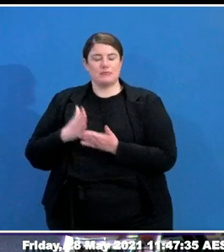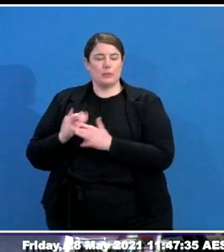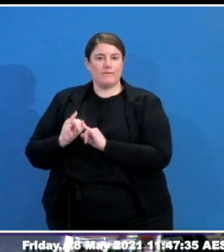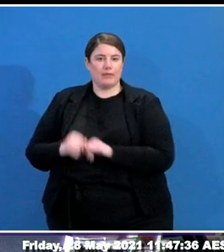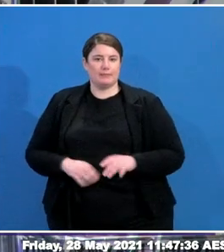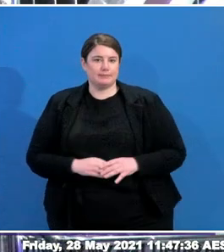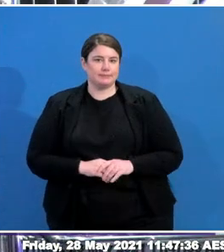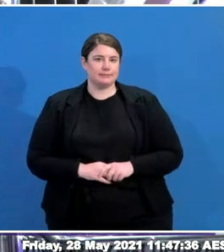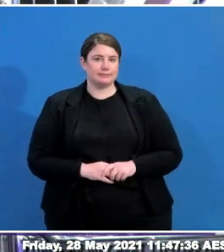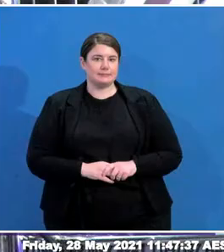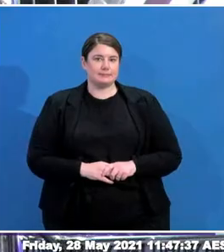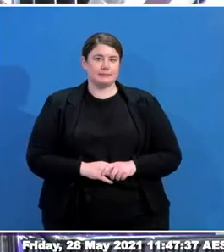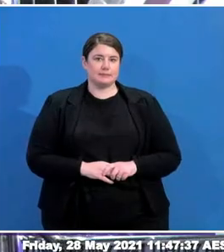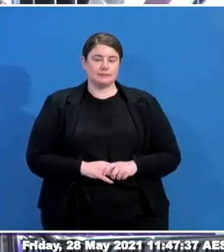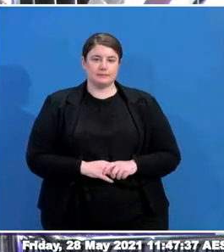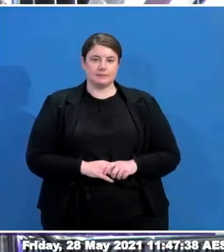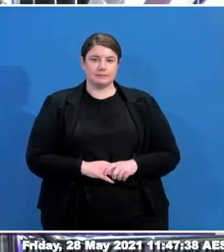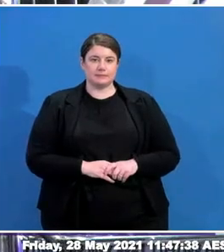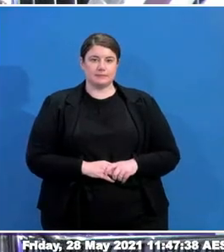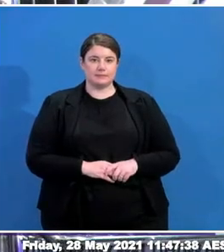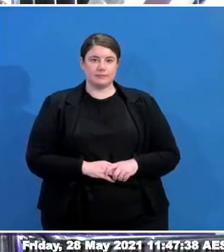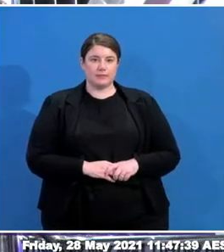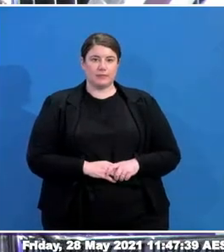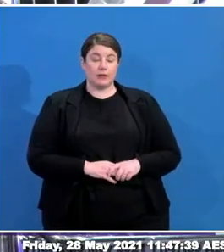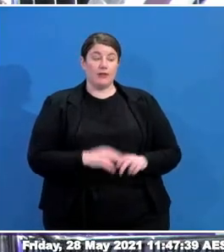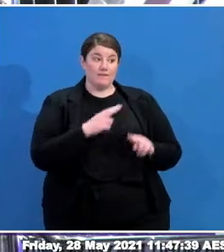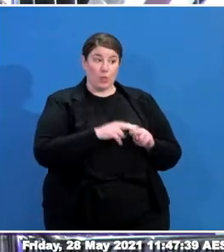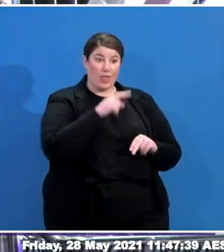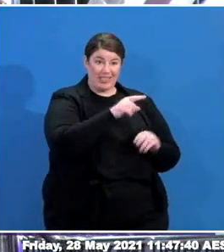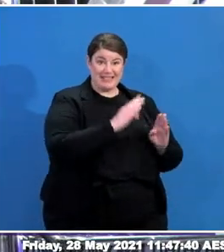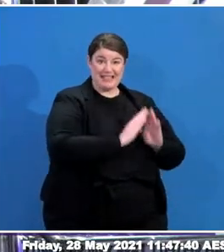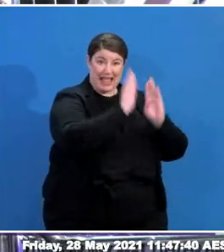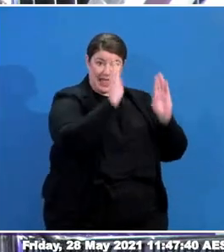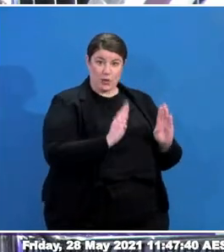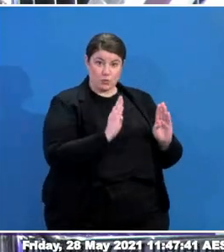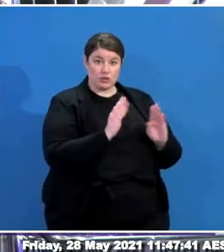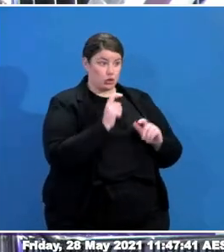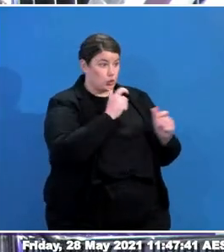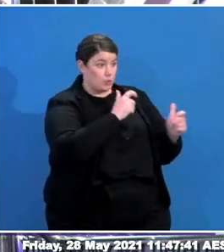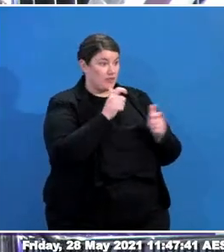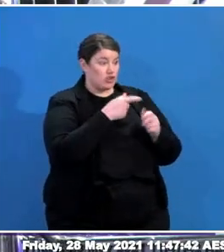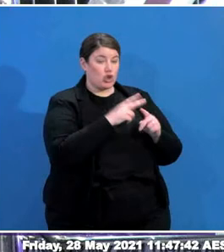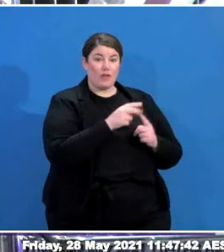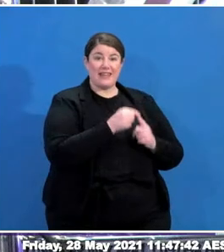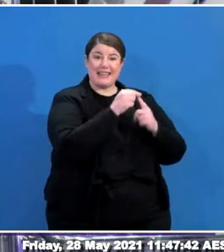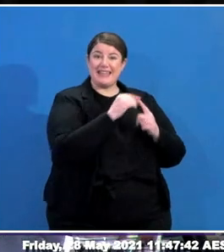Do you accept, with respect to this particular house, that the supervision of key staff members was deficient?